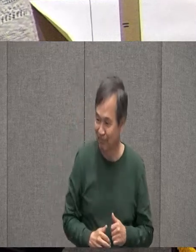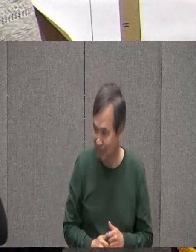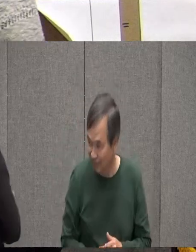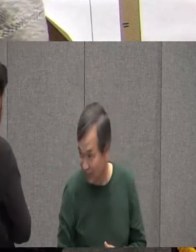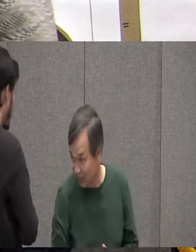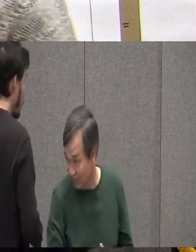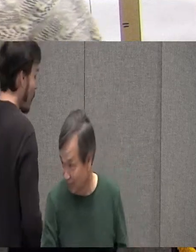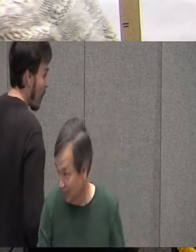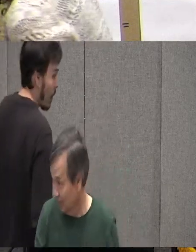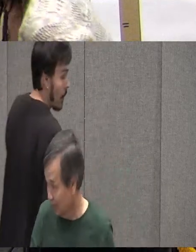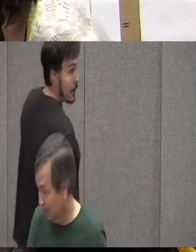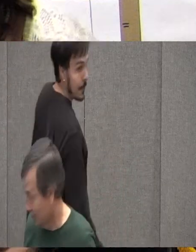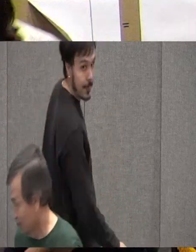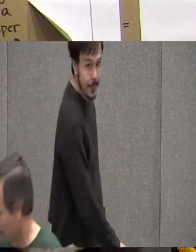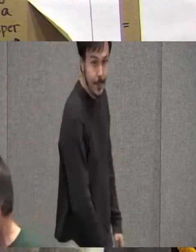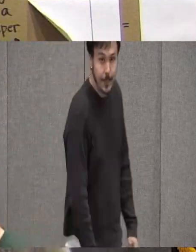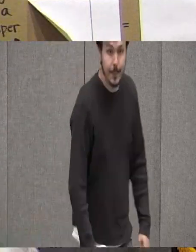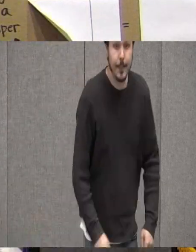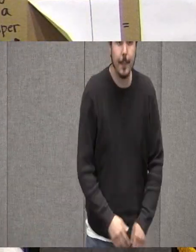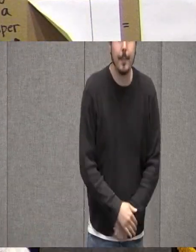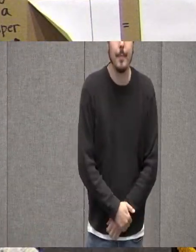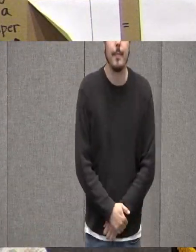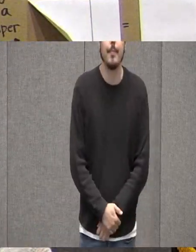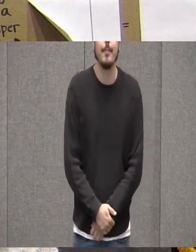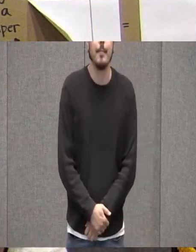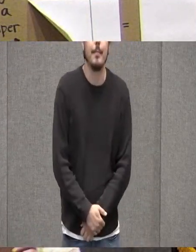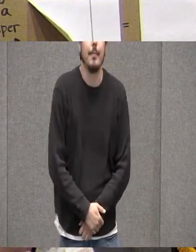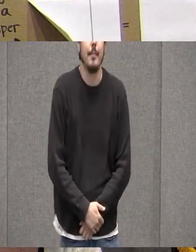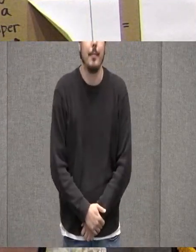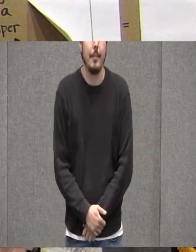This is a project that's really fun to do on the outside